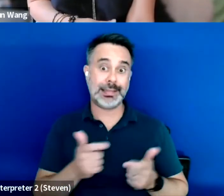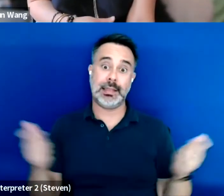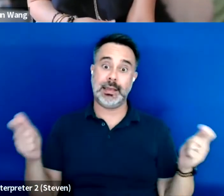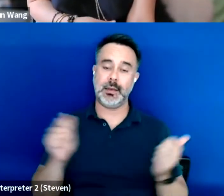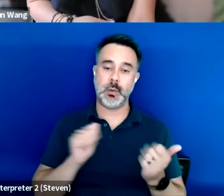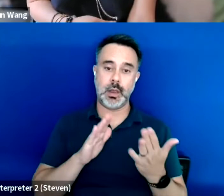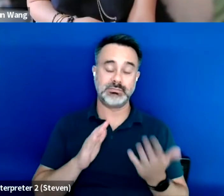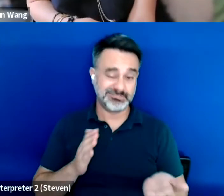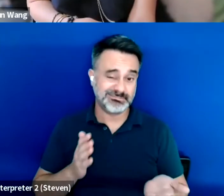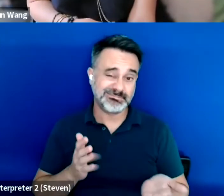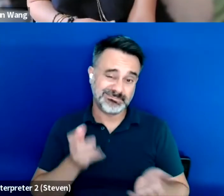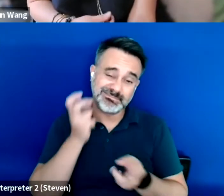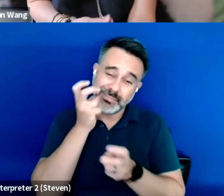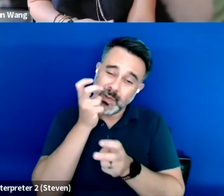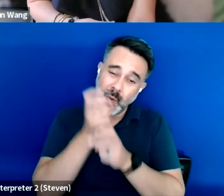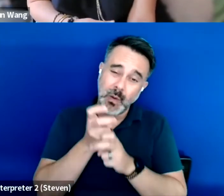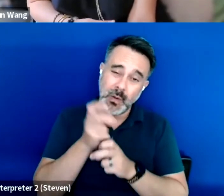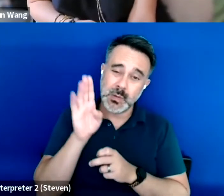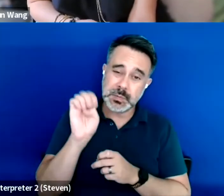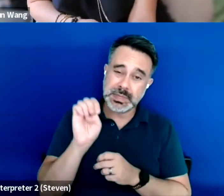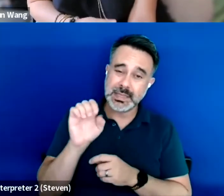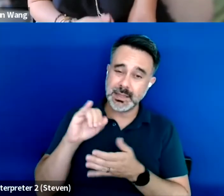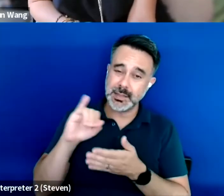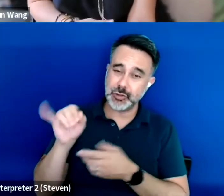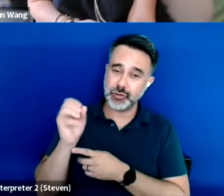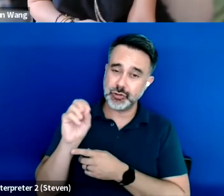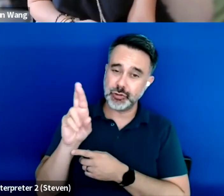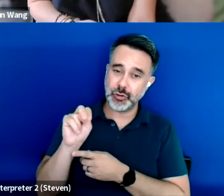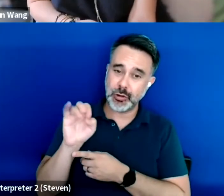about Seabiscuit, which is what she wanted to write about.